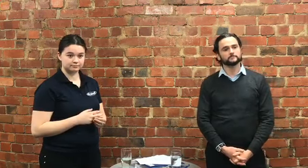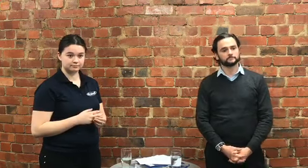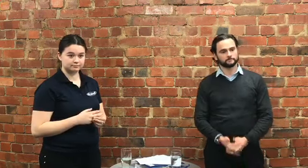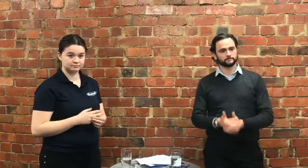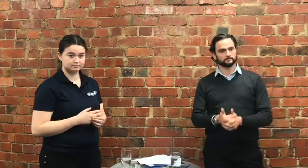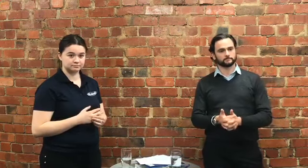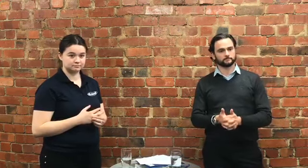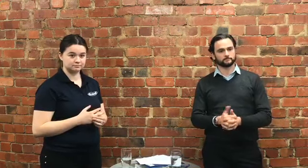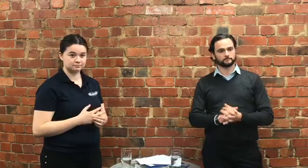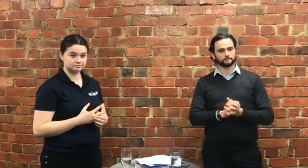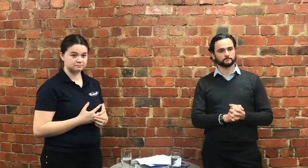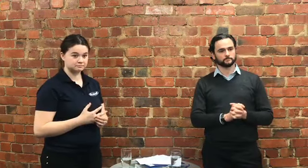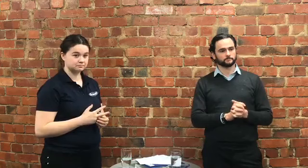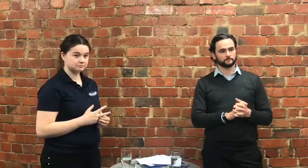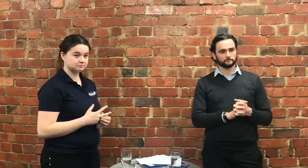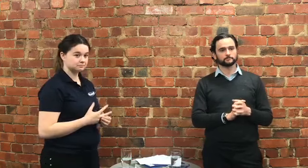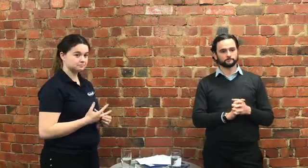I'm wondering does that respond to your question?